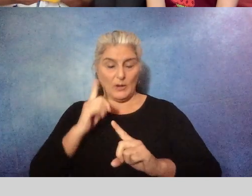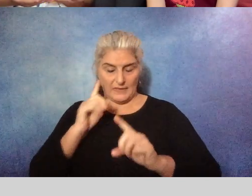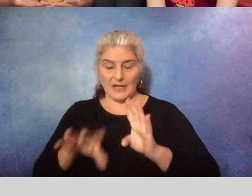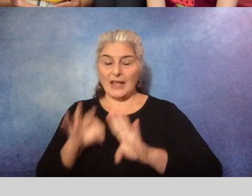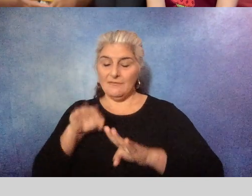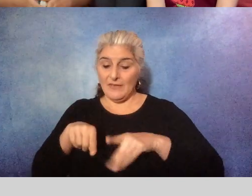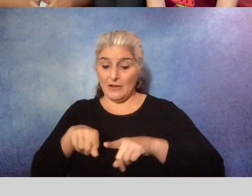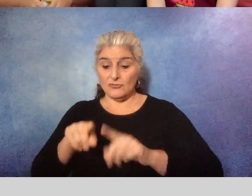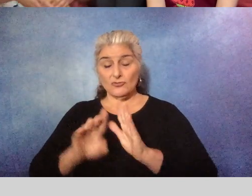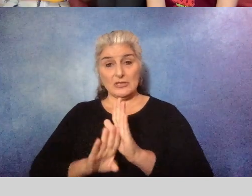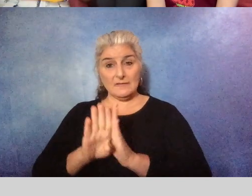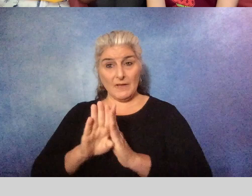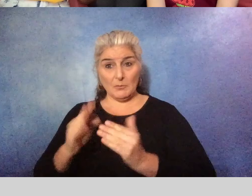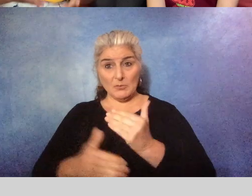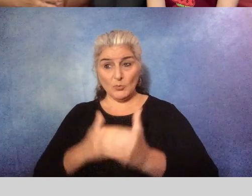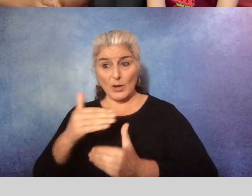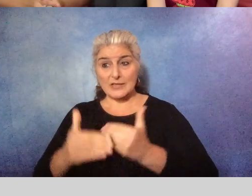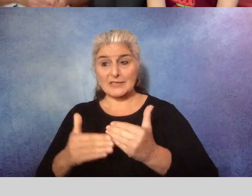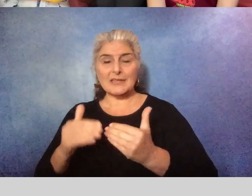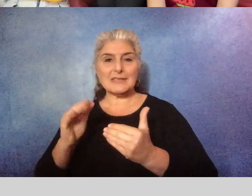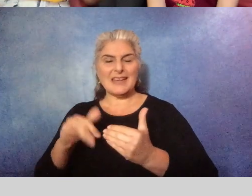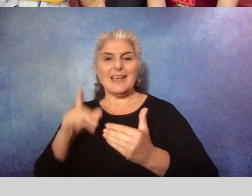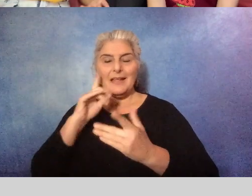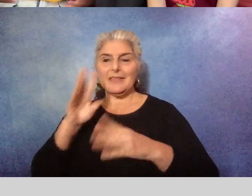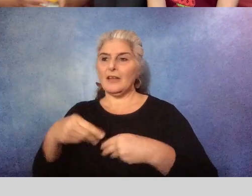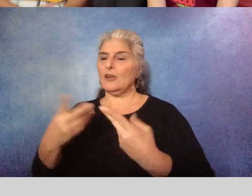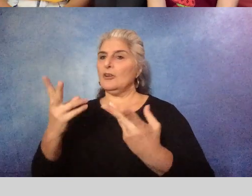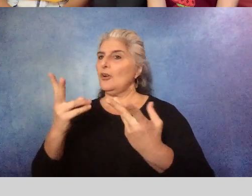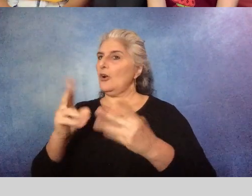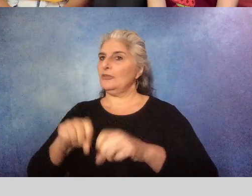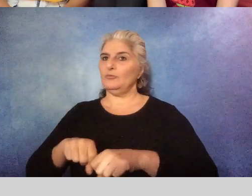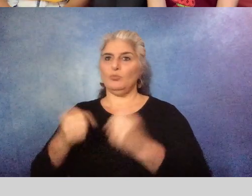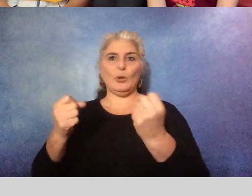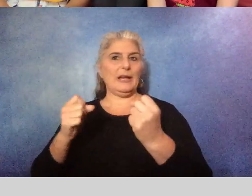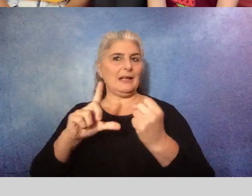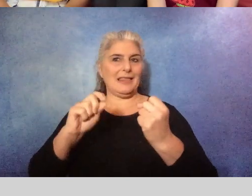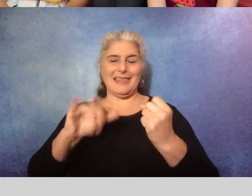process that were, that could break the, the layout.